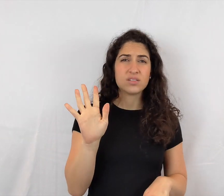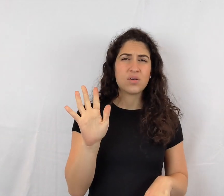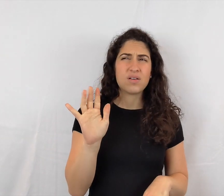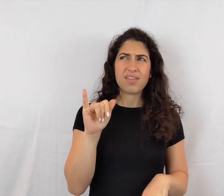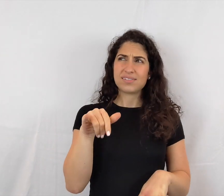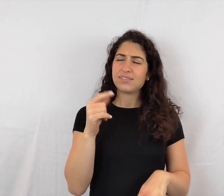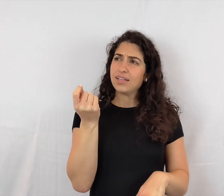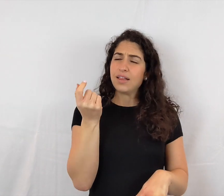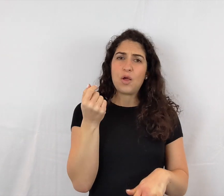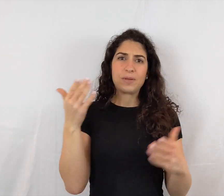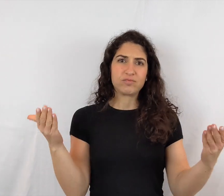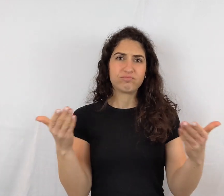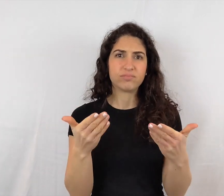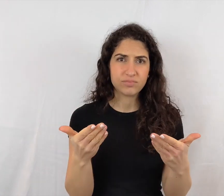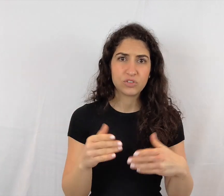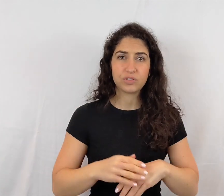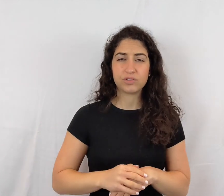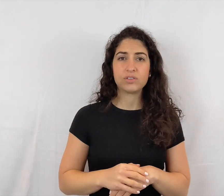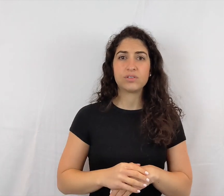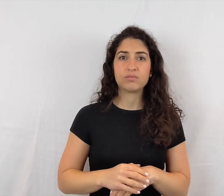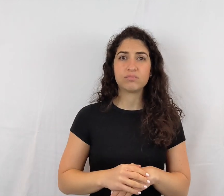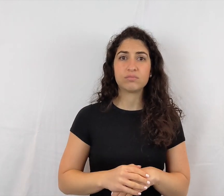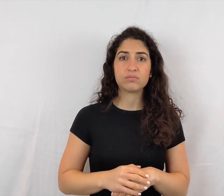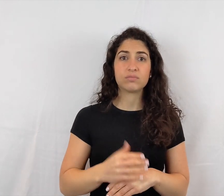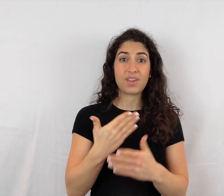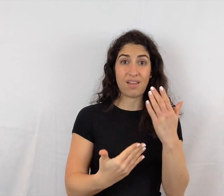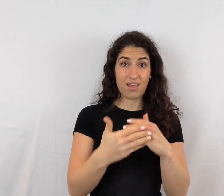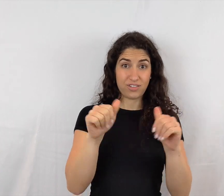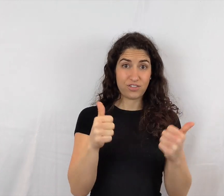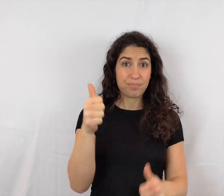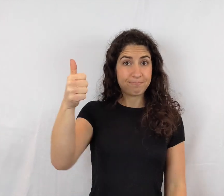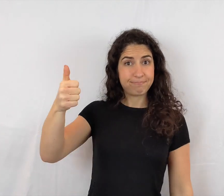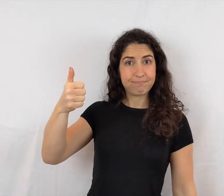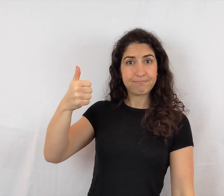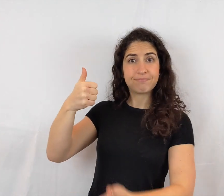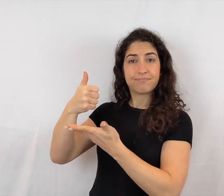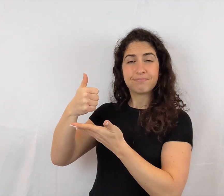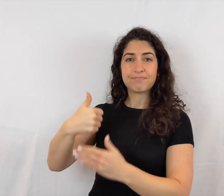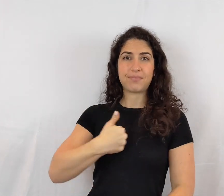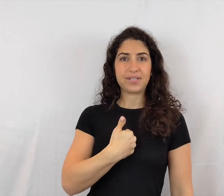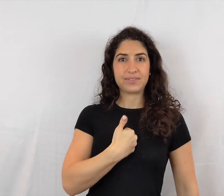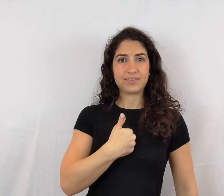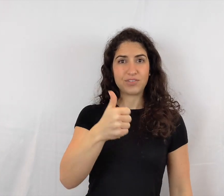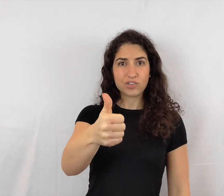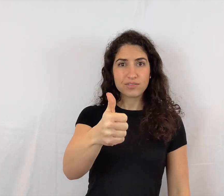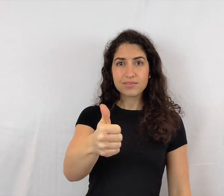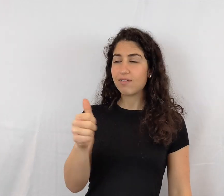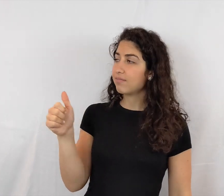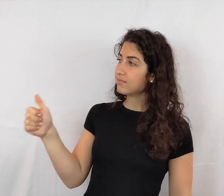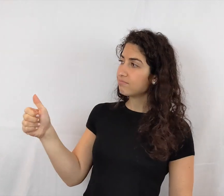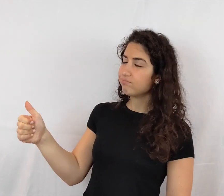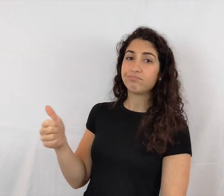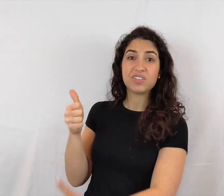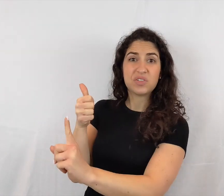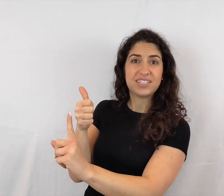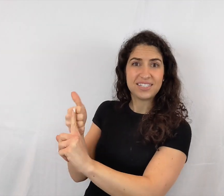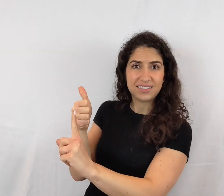Okay? That's a little bit of an introduction. The handshape is this. Myself, yourself, itself, themself...